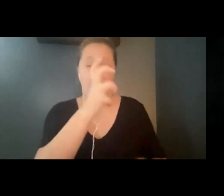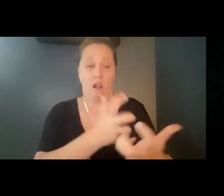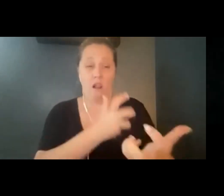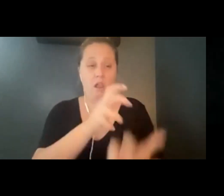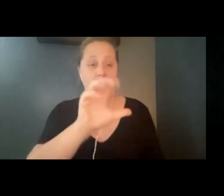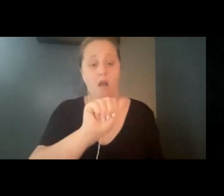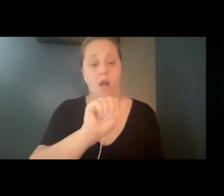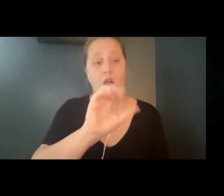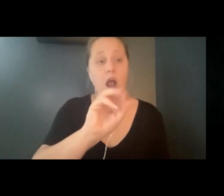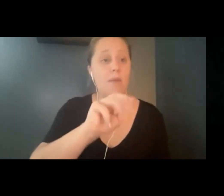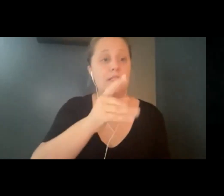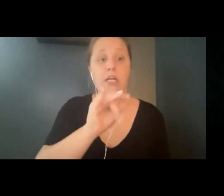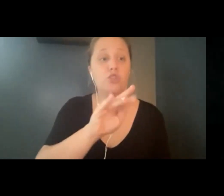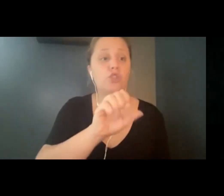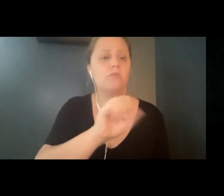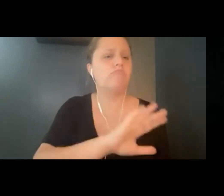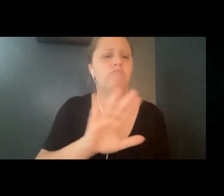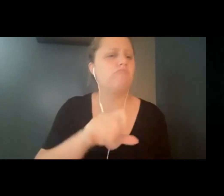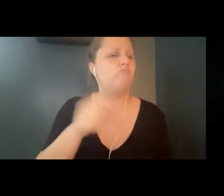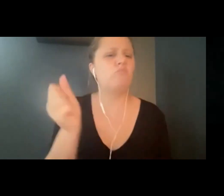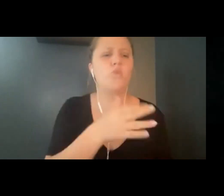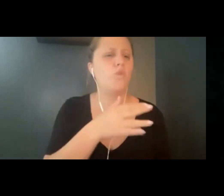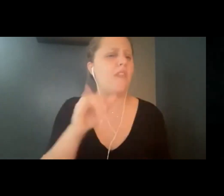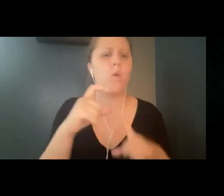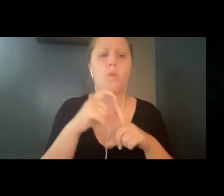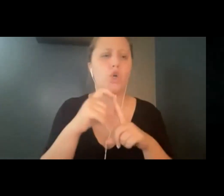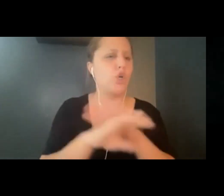that taking away the burden to always have